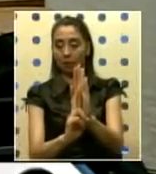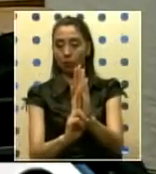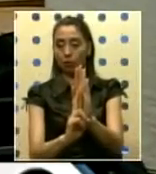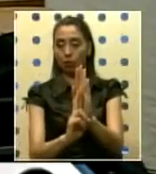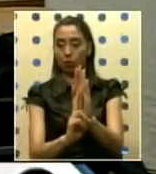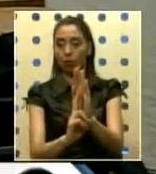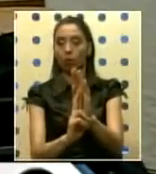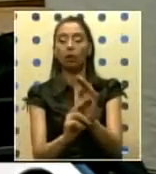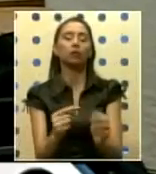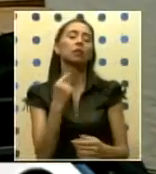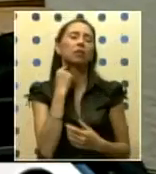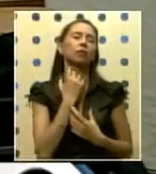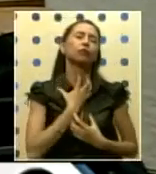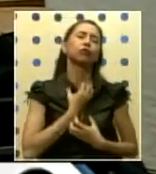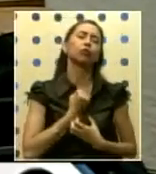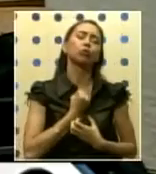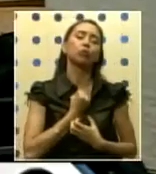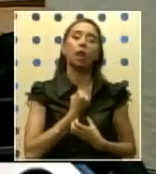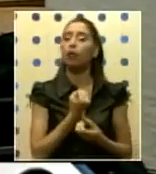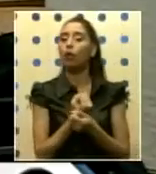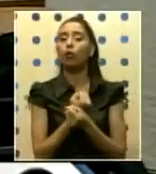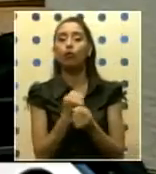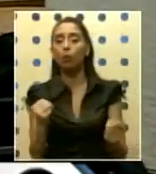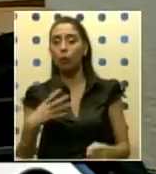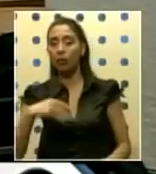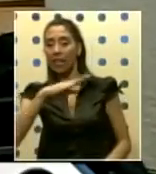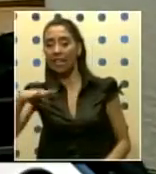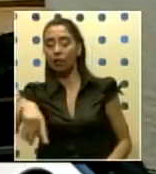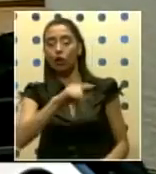are tremendously frustrated because they can't put their kids in pre-school,